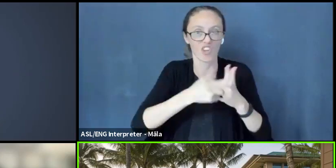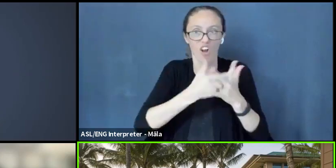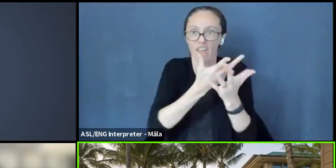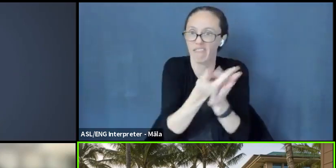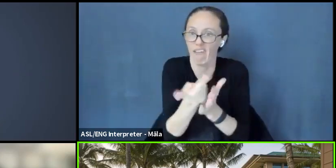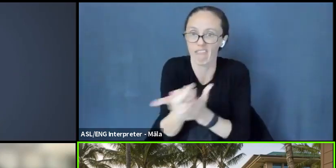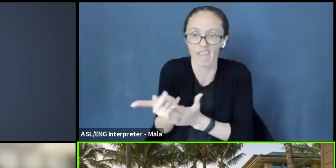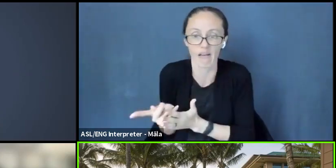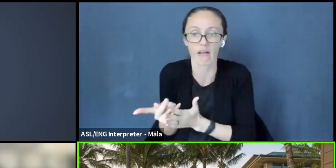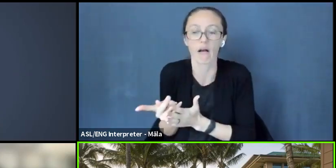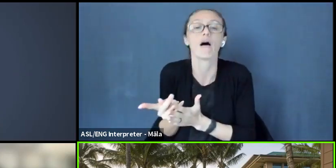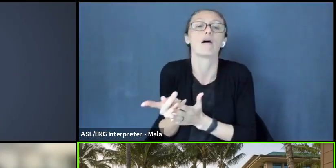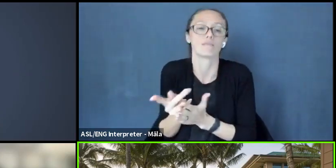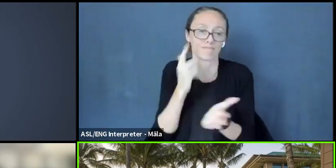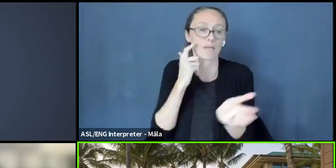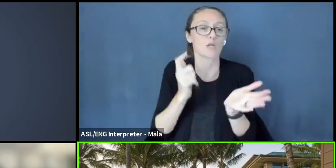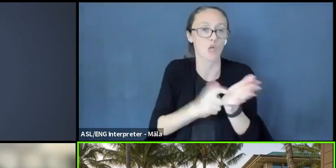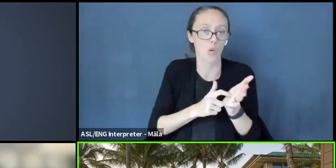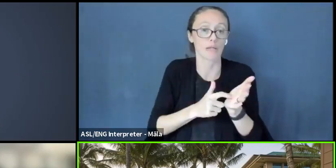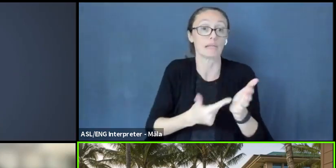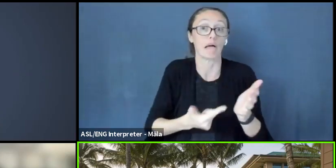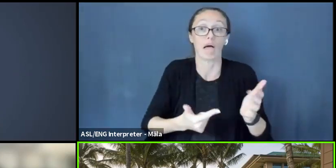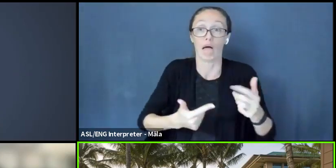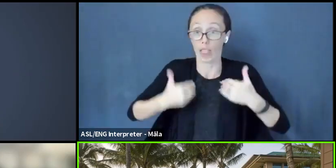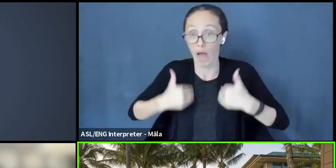see kidney failing as well.